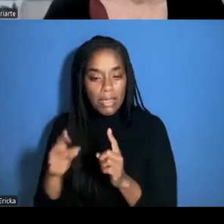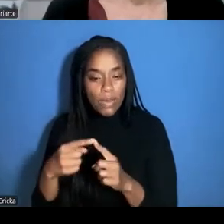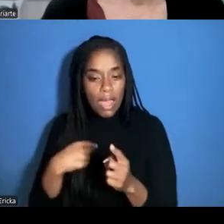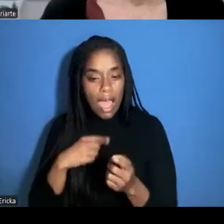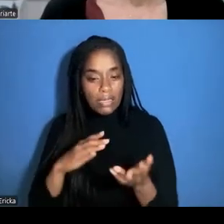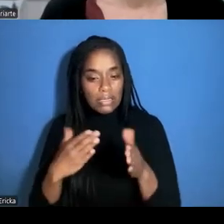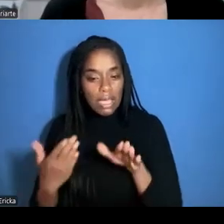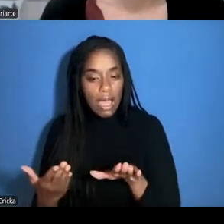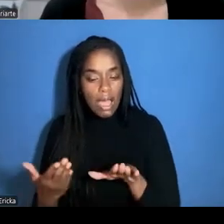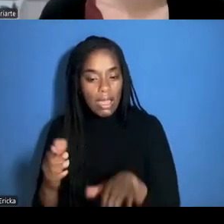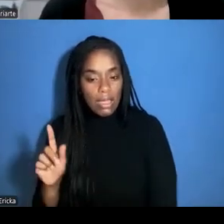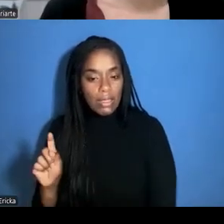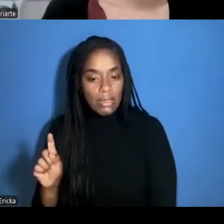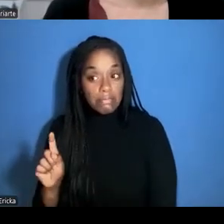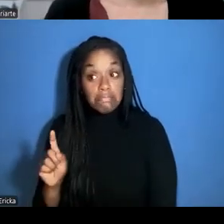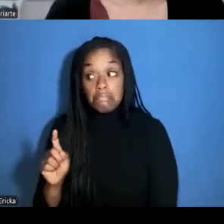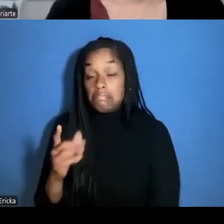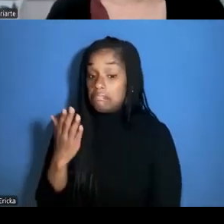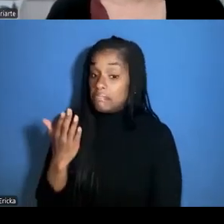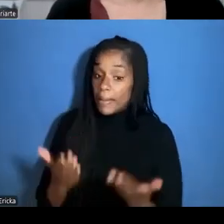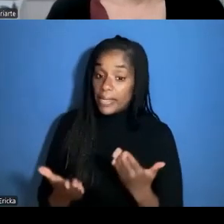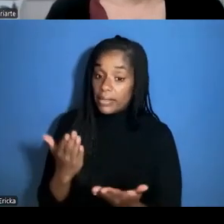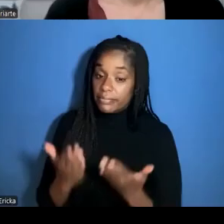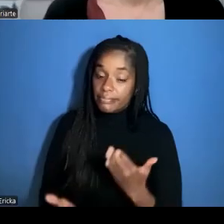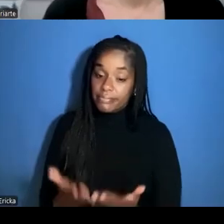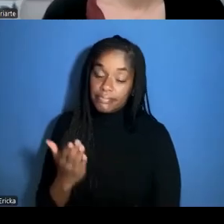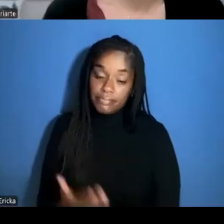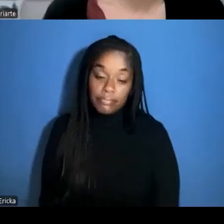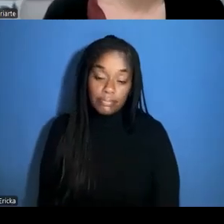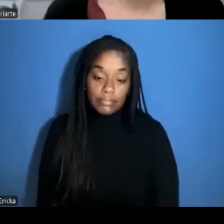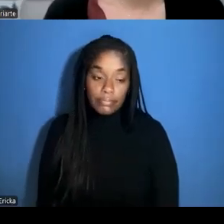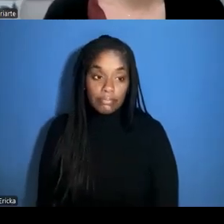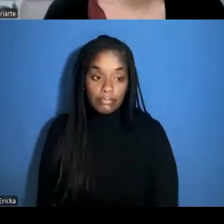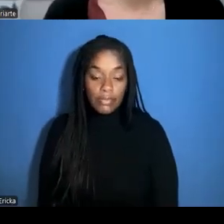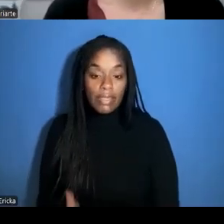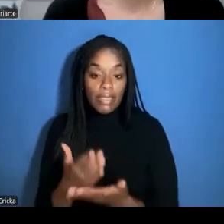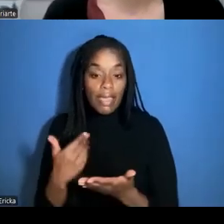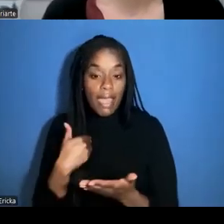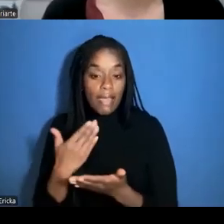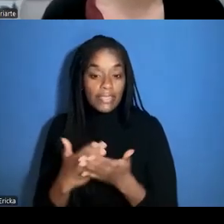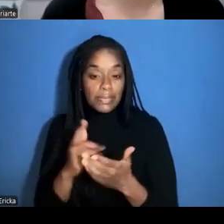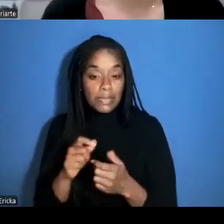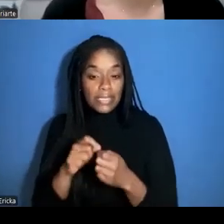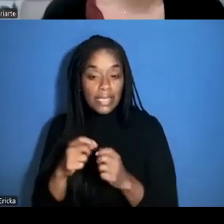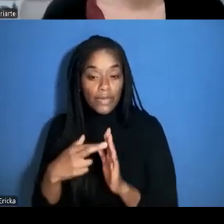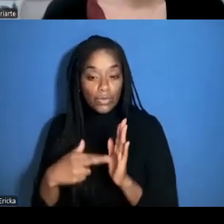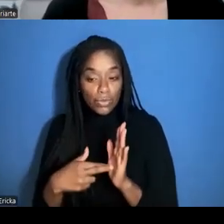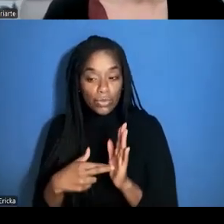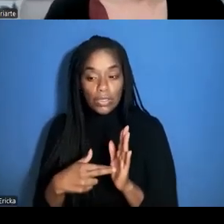Well it might there are very specific rules. Medi-Cal recovery rules.